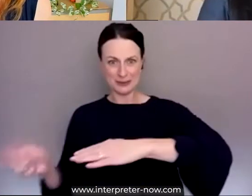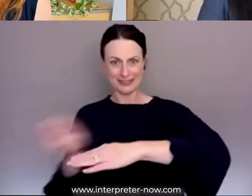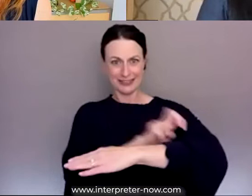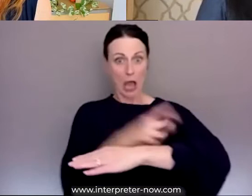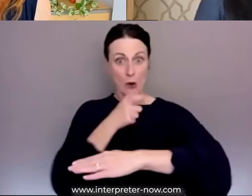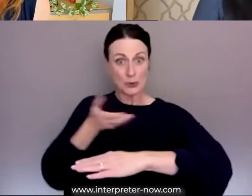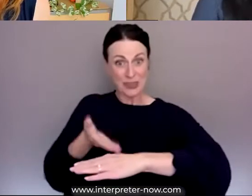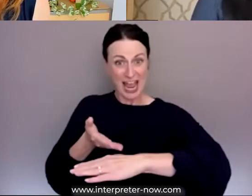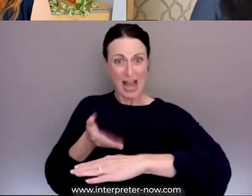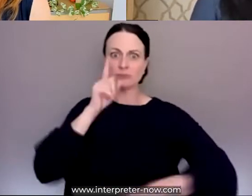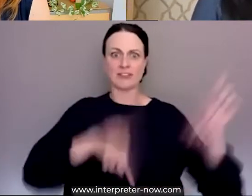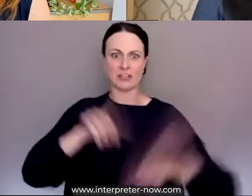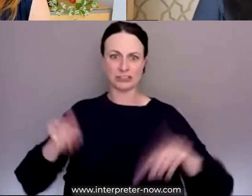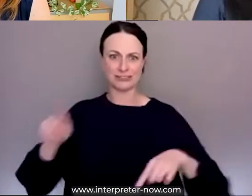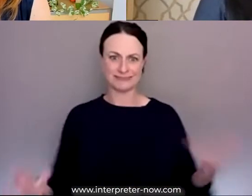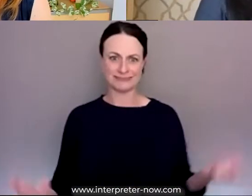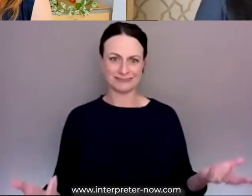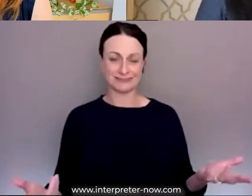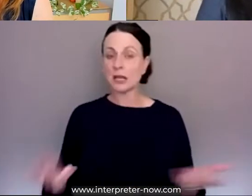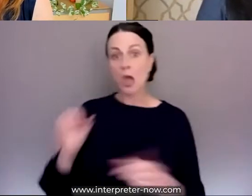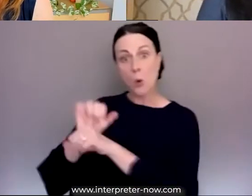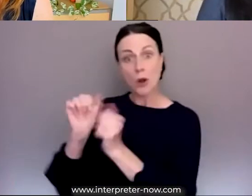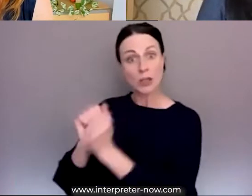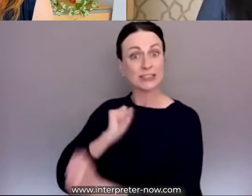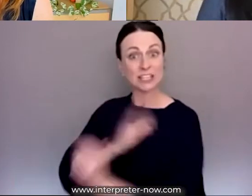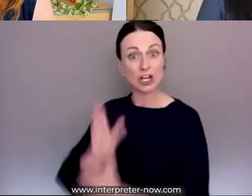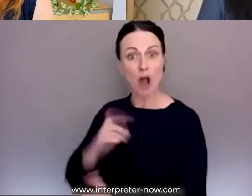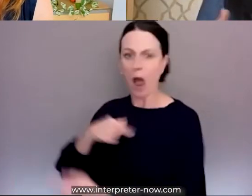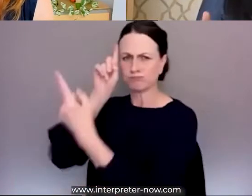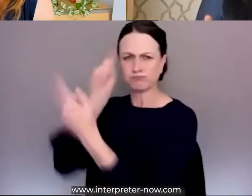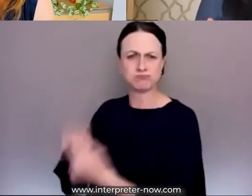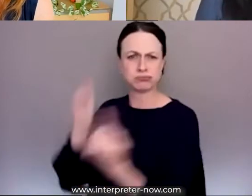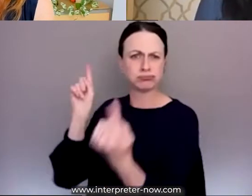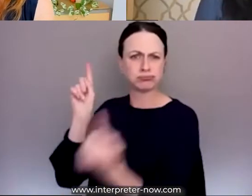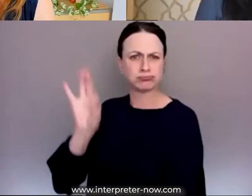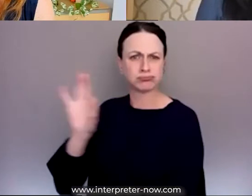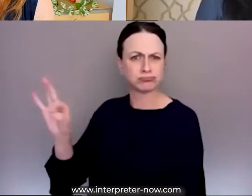It might be working with senators who I don't agree on 99 of 100 things.